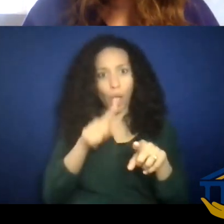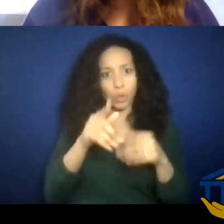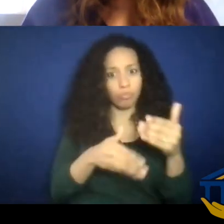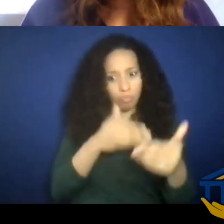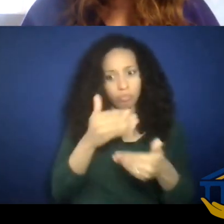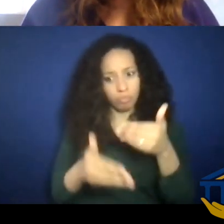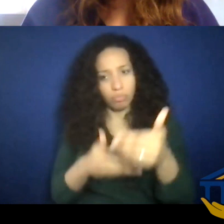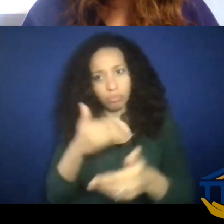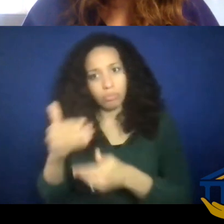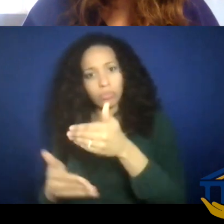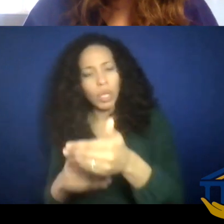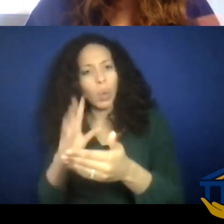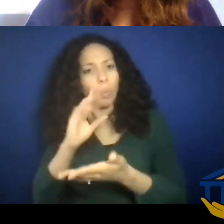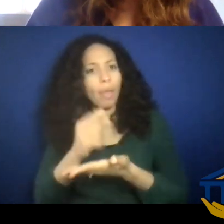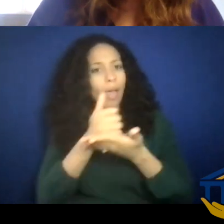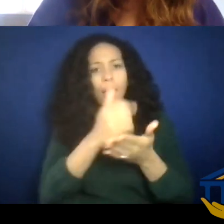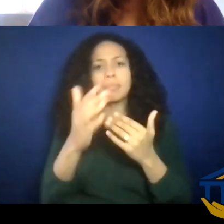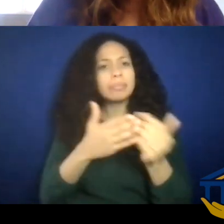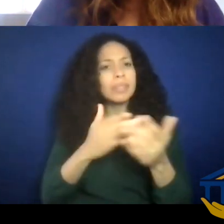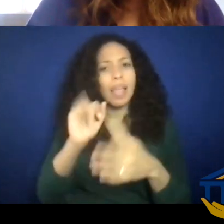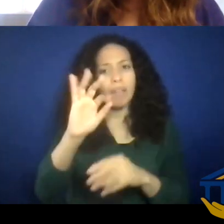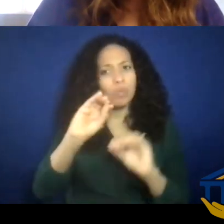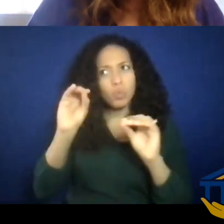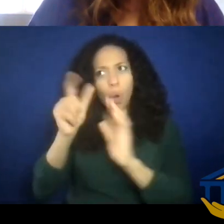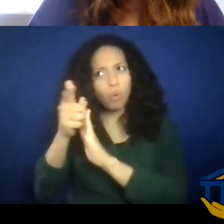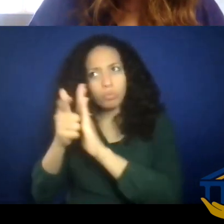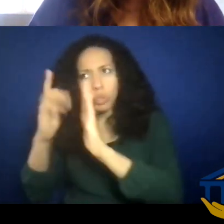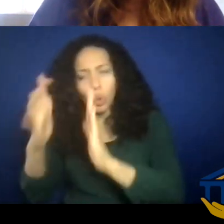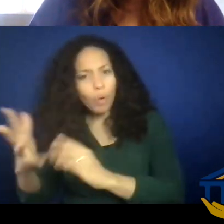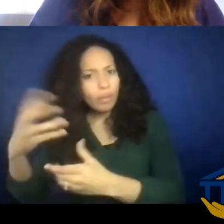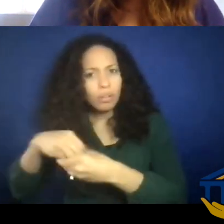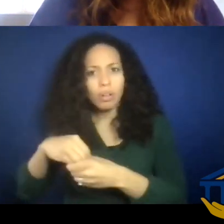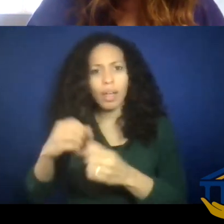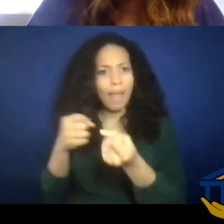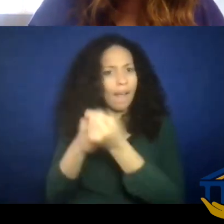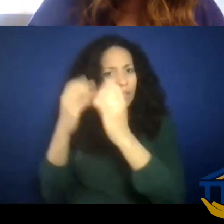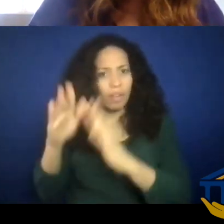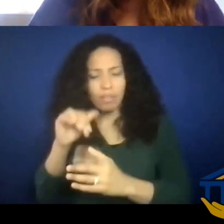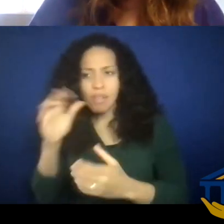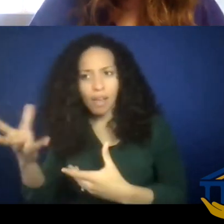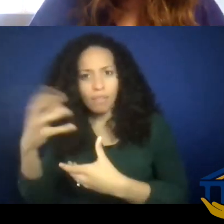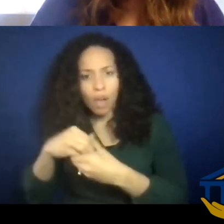with an attorney or an advocate, but you know, it's helpful to have just for you as well, like